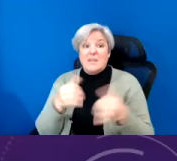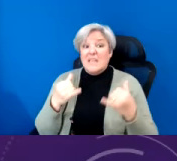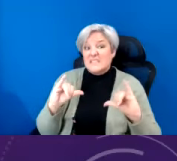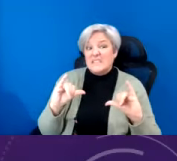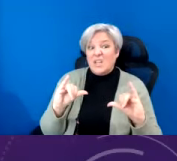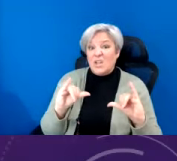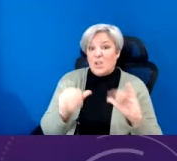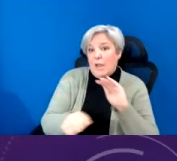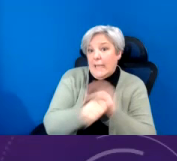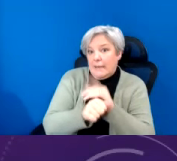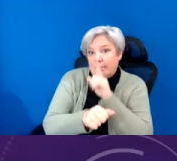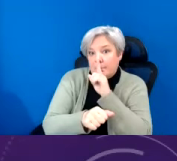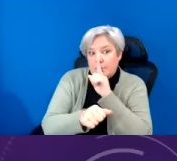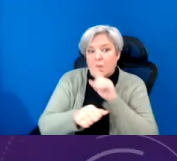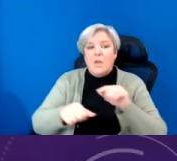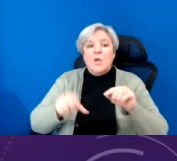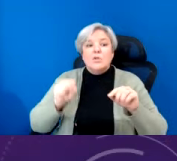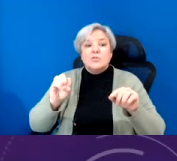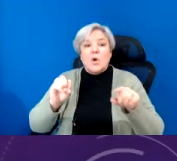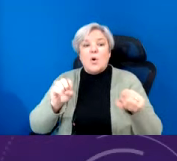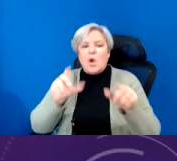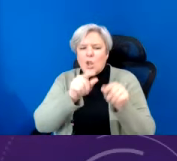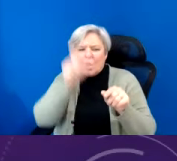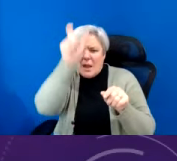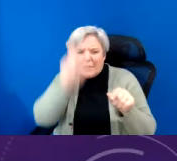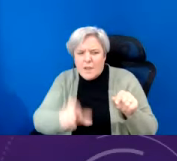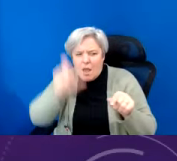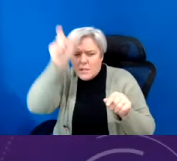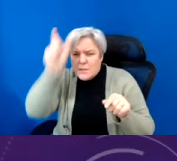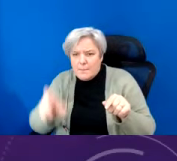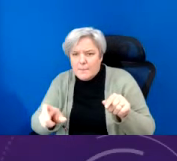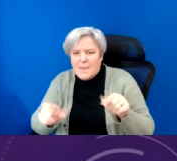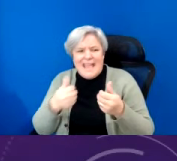And so looking at the columns in in your grade work, any assignments